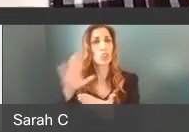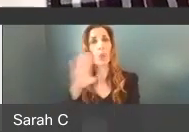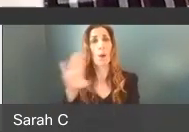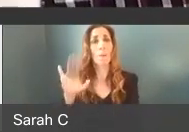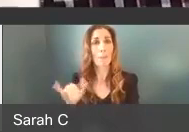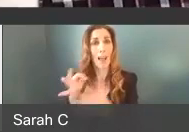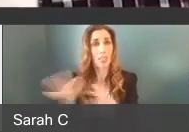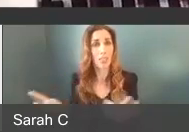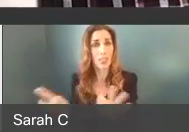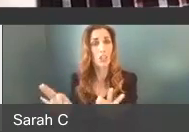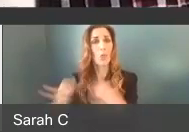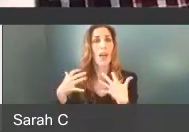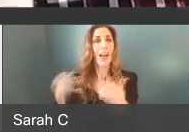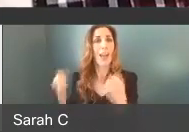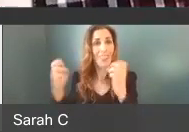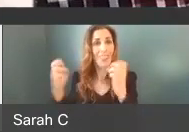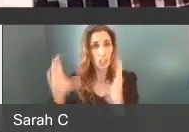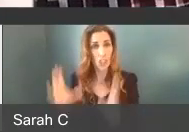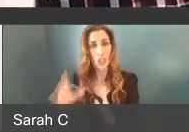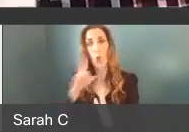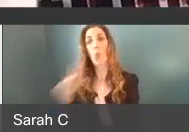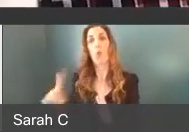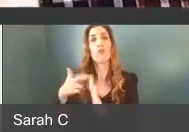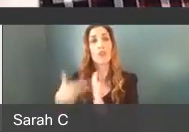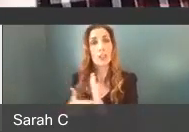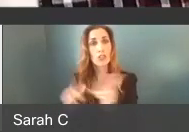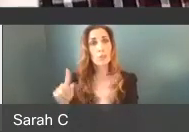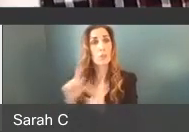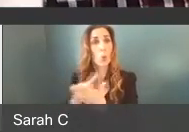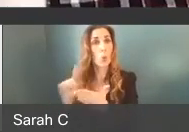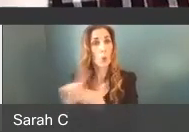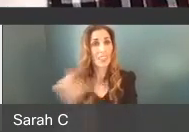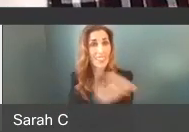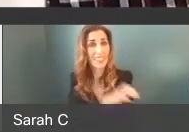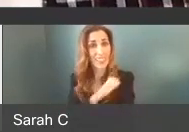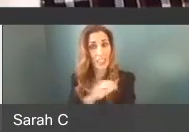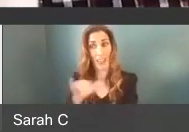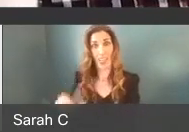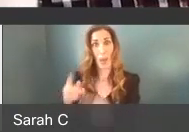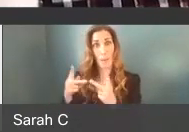will register people for a weekly clinic at this church on site at the church's food distribution.